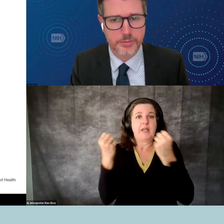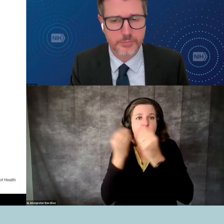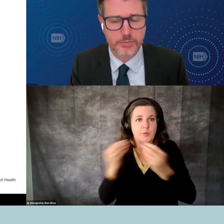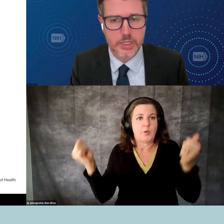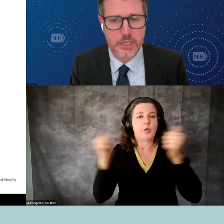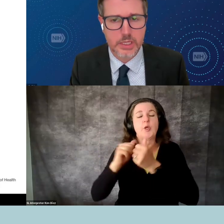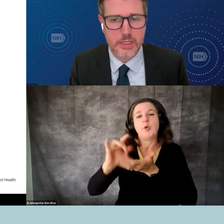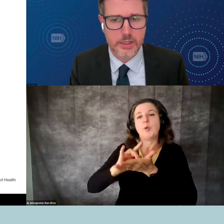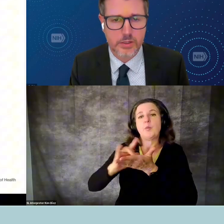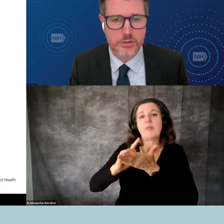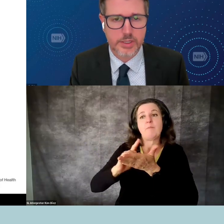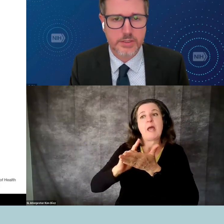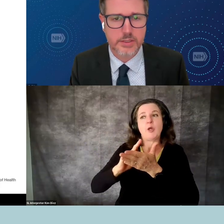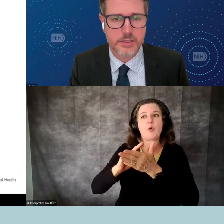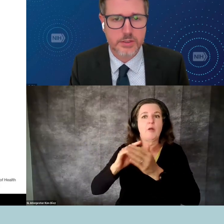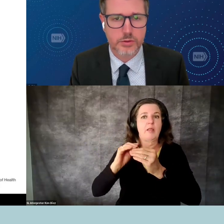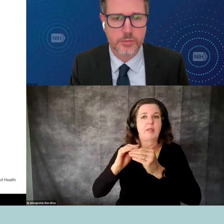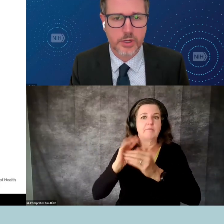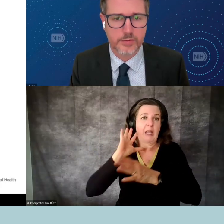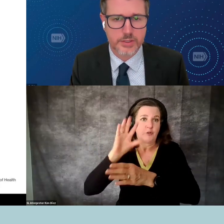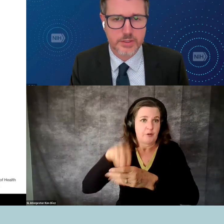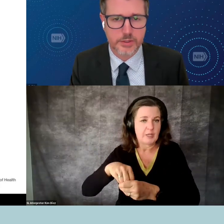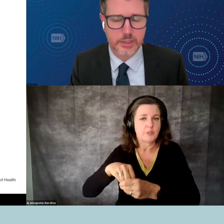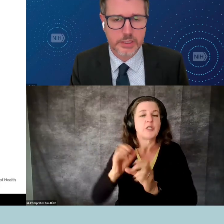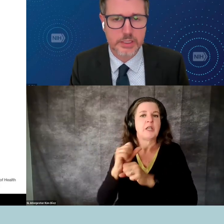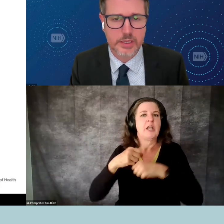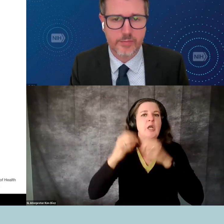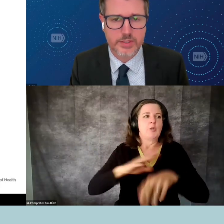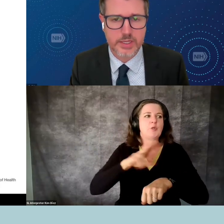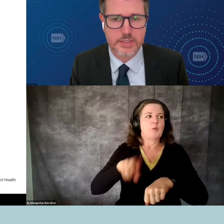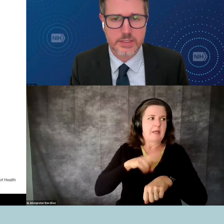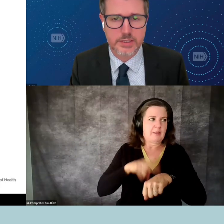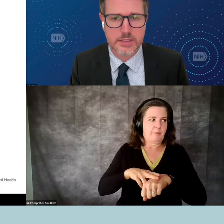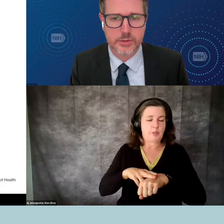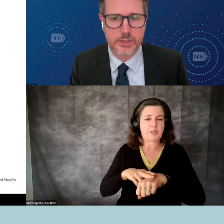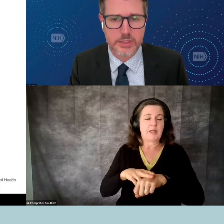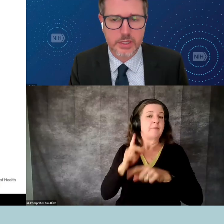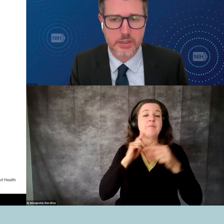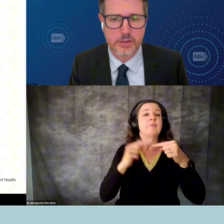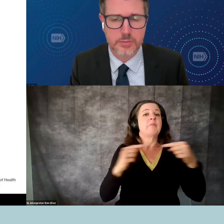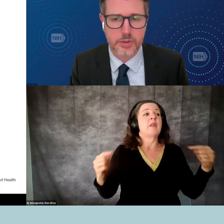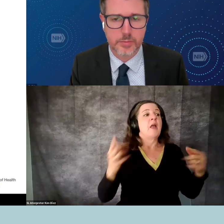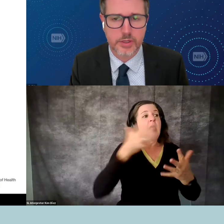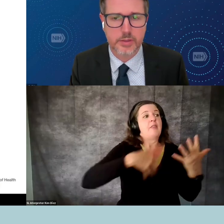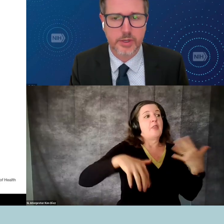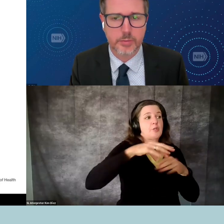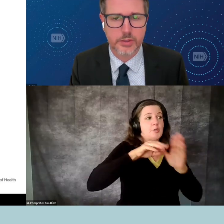normal. In contrast, the social model of disability emphasizes that disability is not caused primarily by